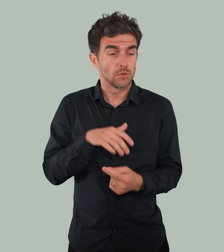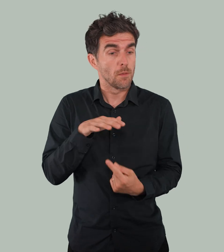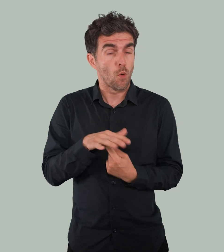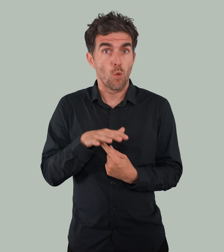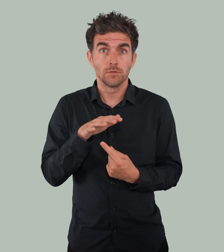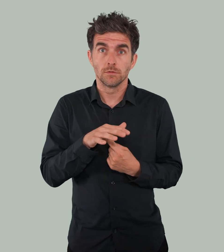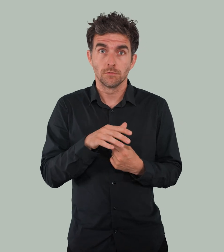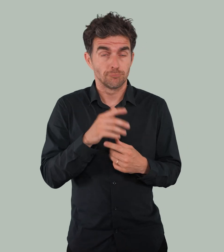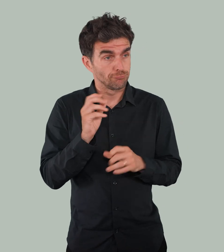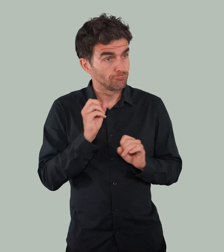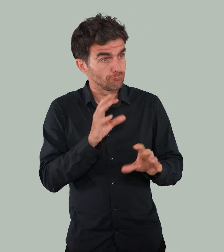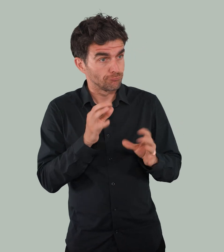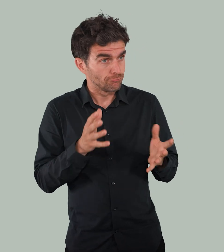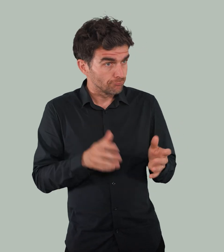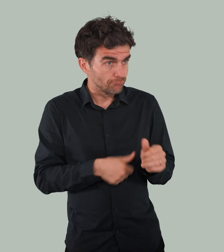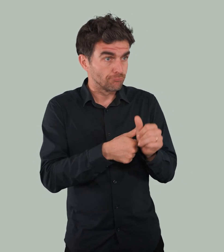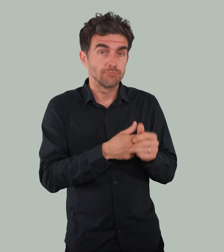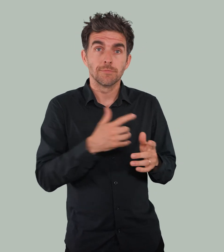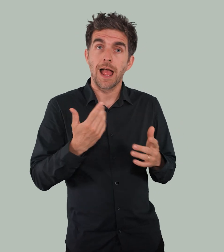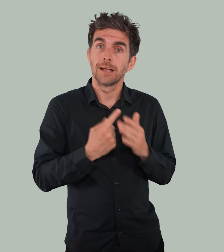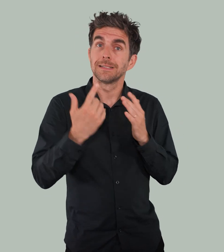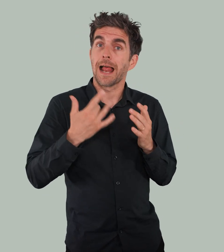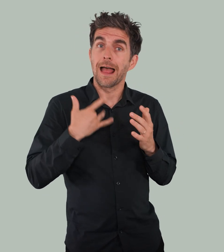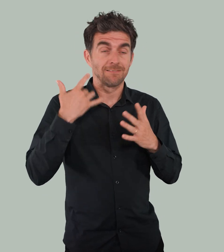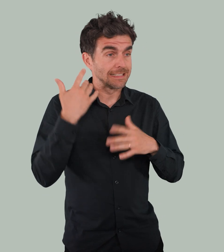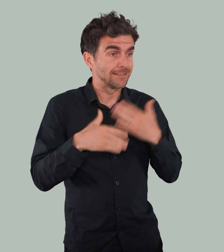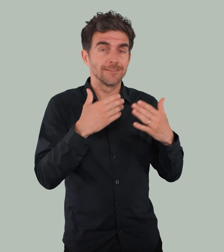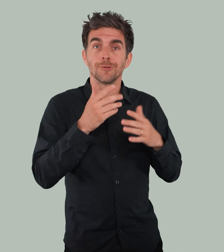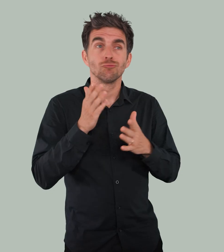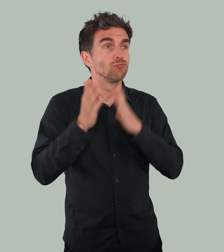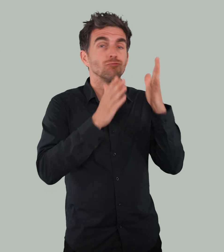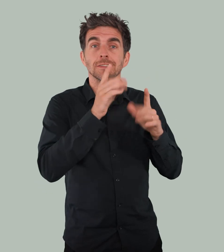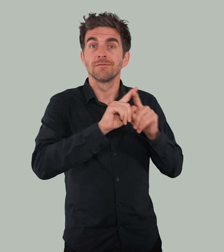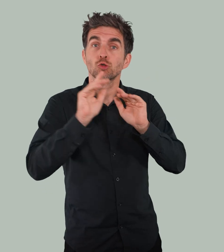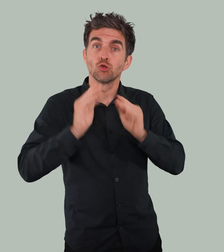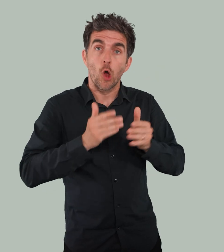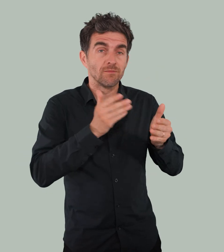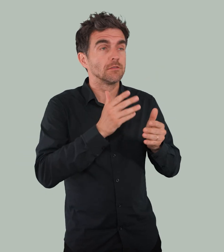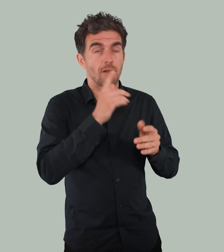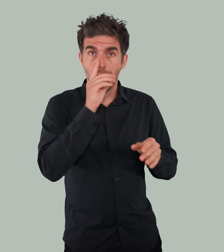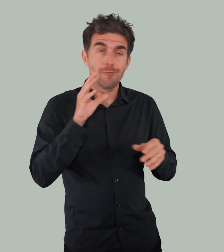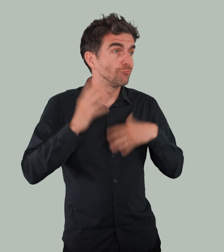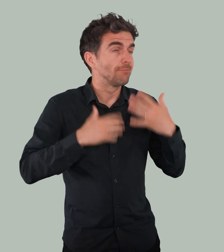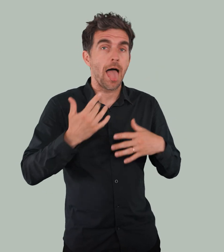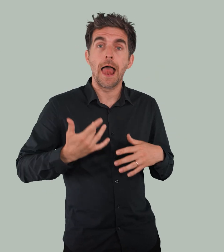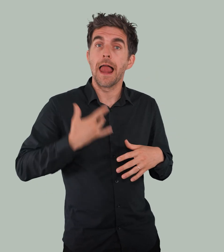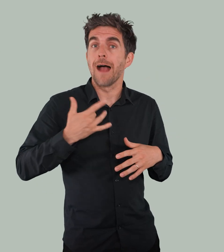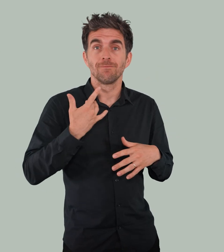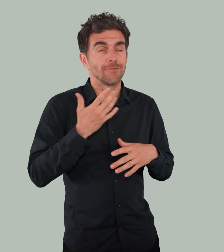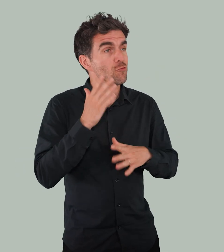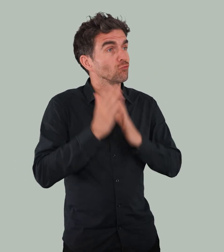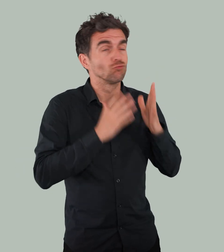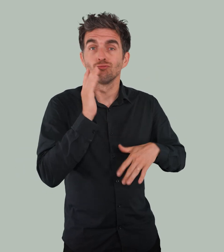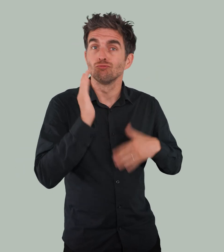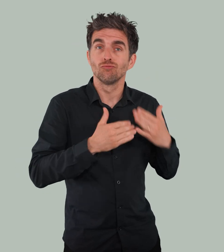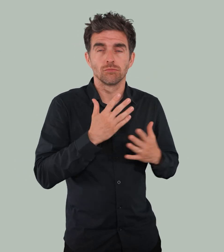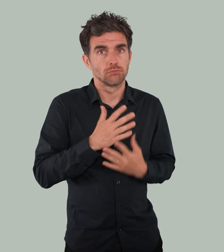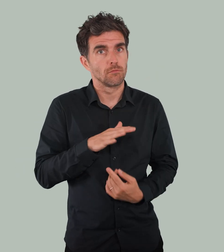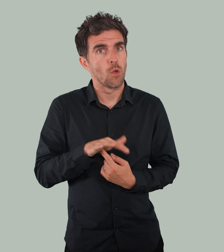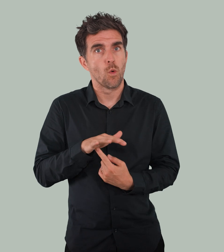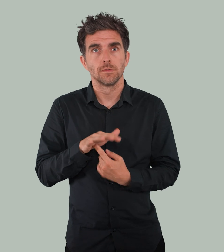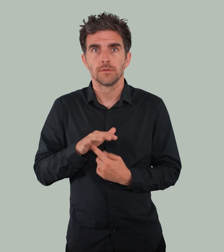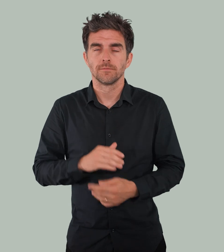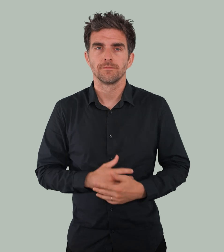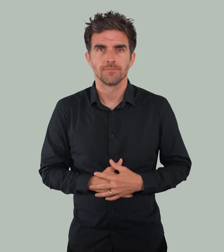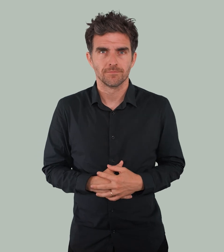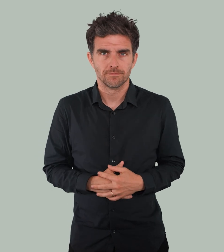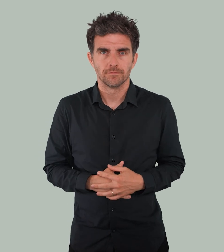that contributes to independent living, access to services, and participation in daily life.